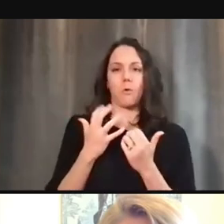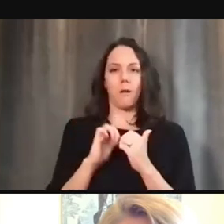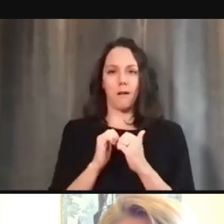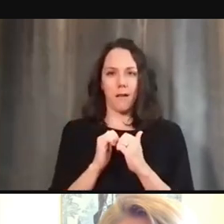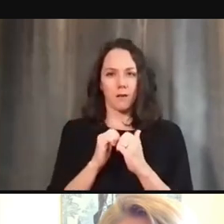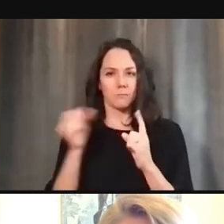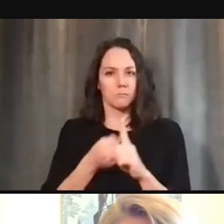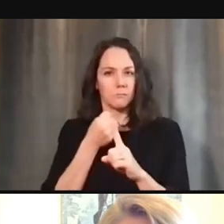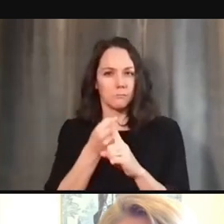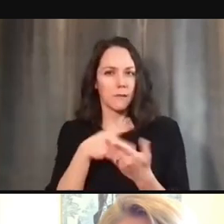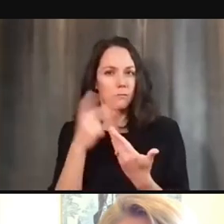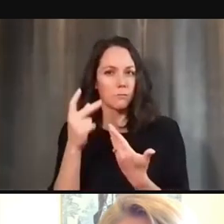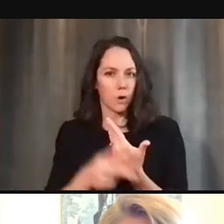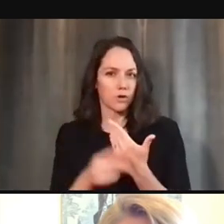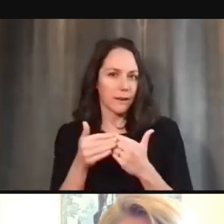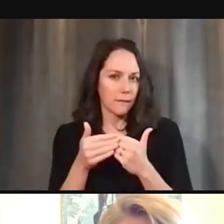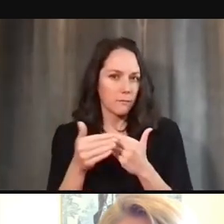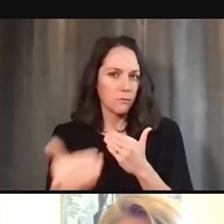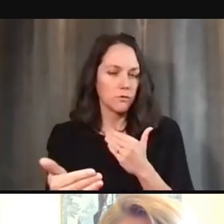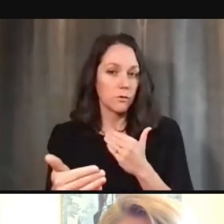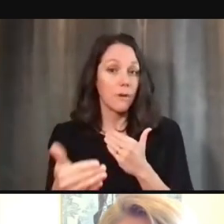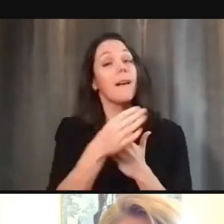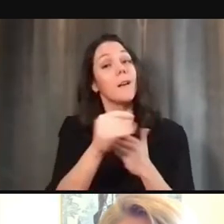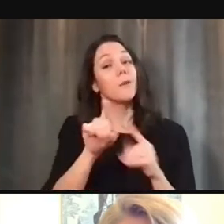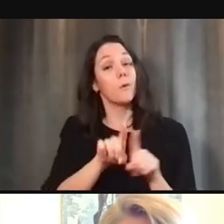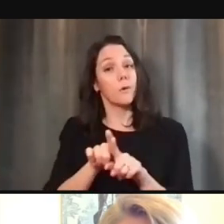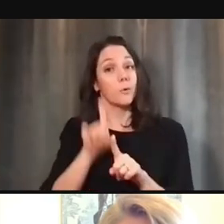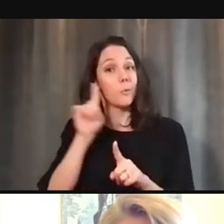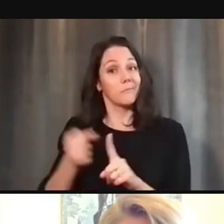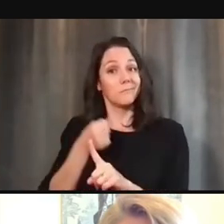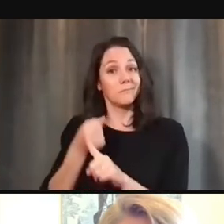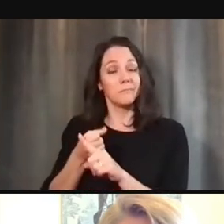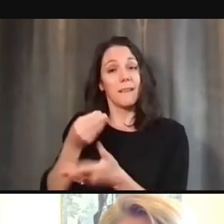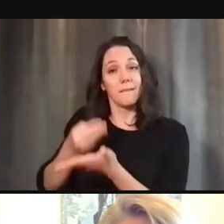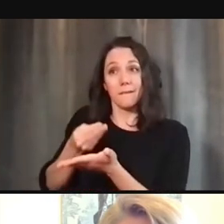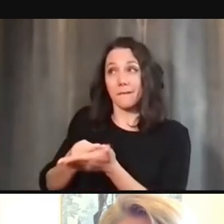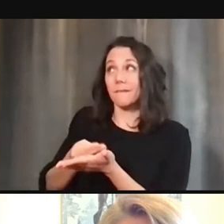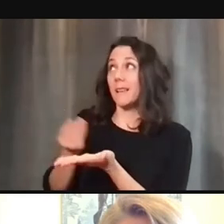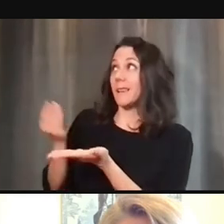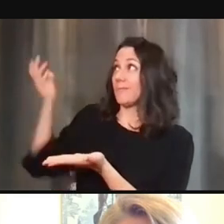And I know you want to have more details on that. Yeah.